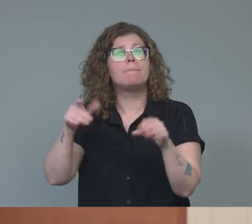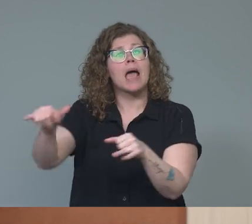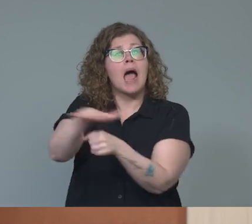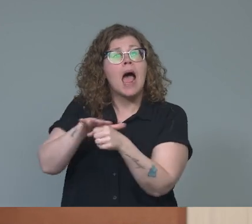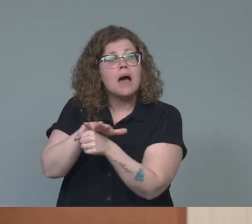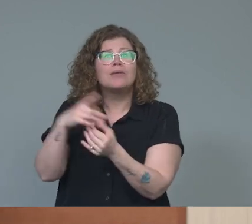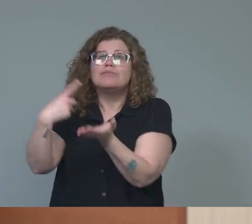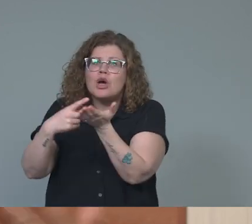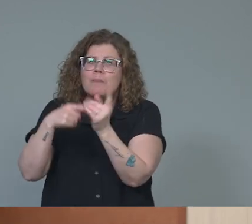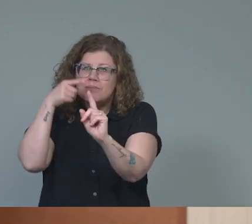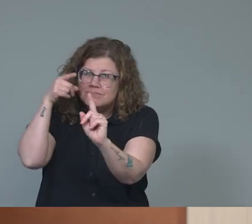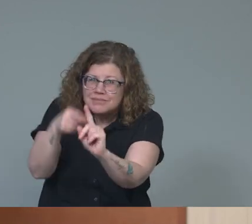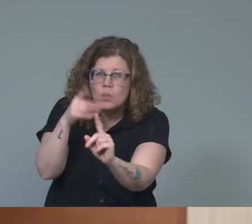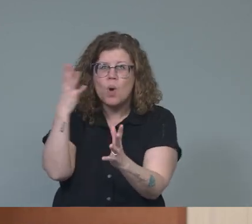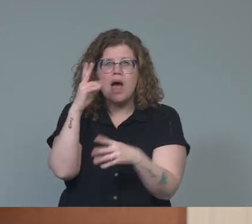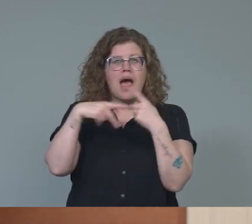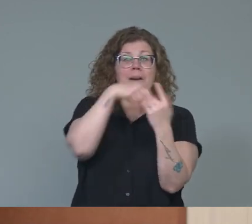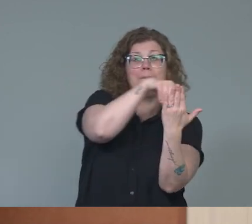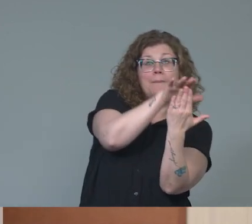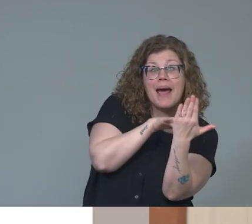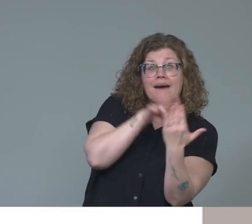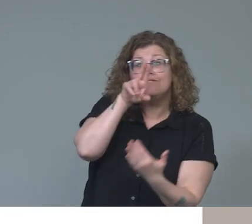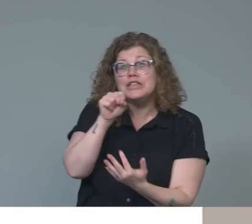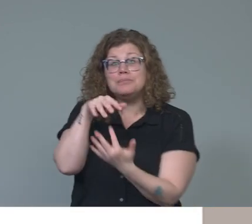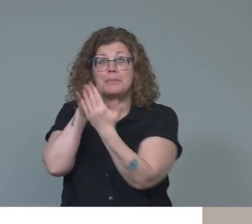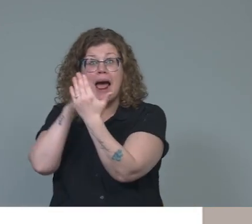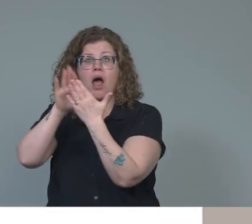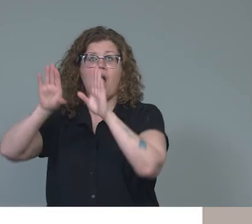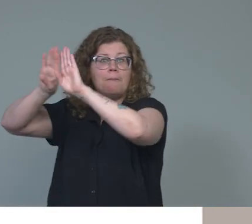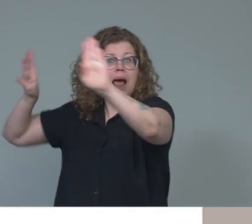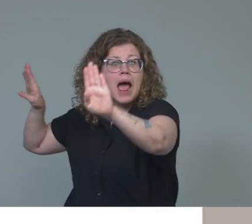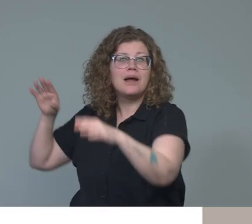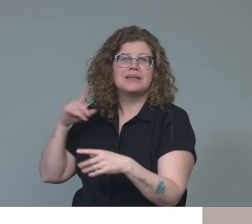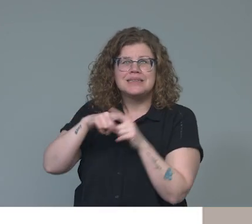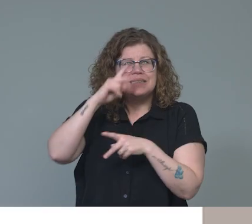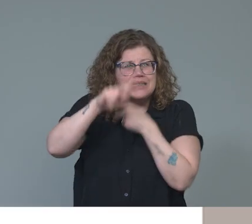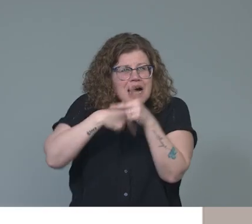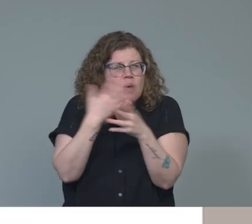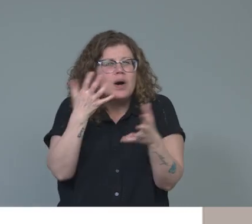for the detailed design of a mural. He talks about the type of paint that you would use, whether or not it's